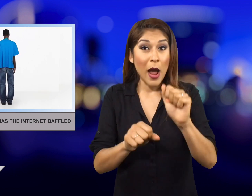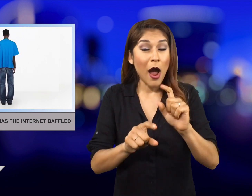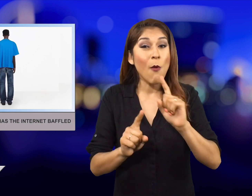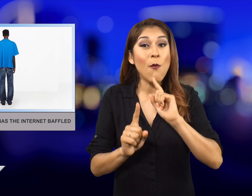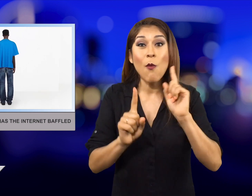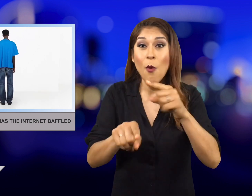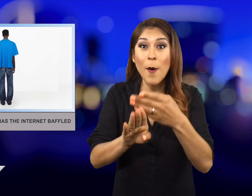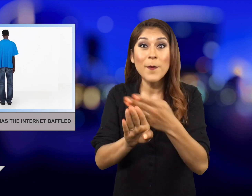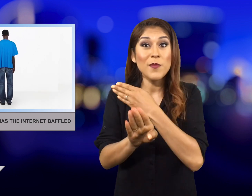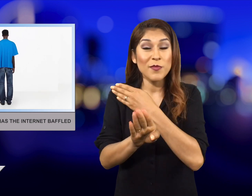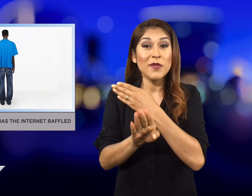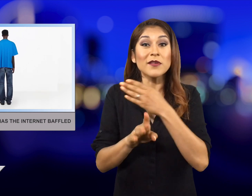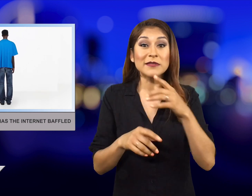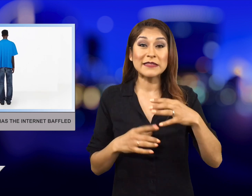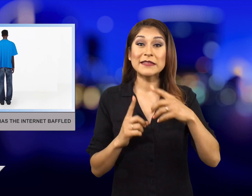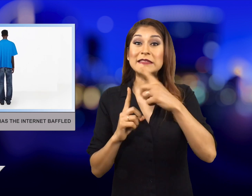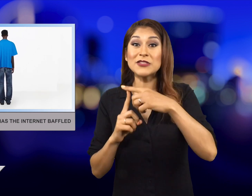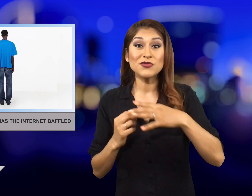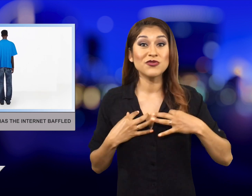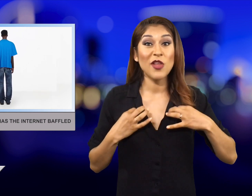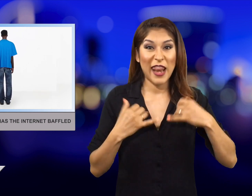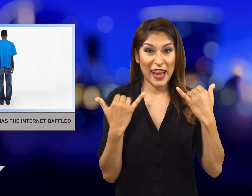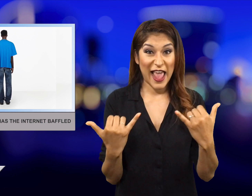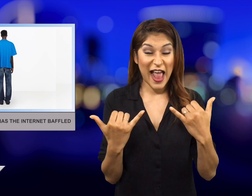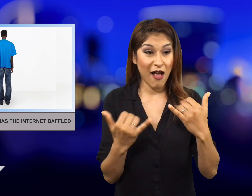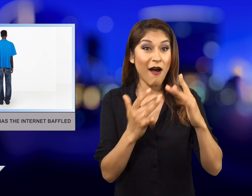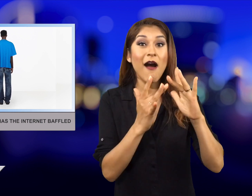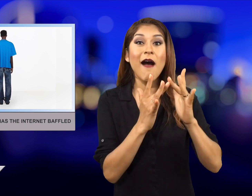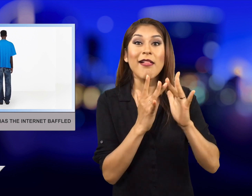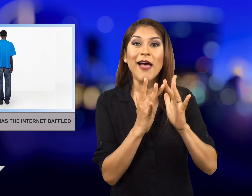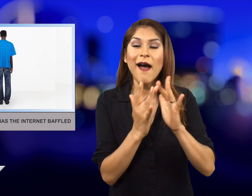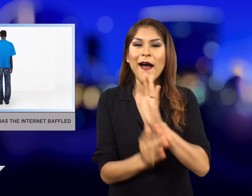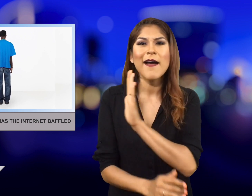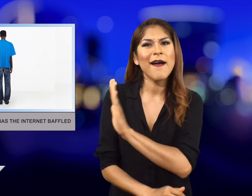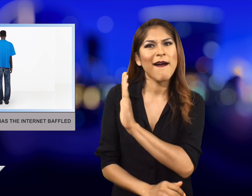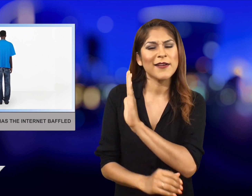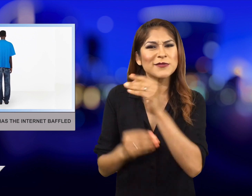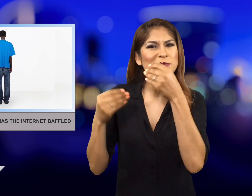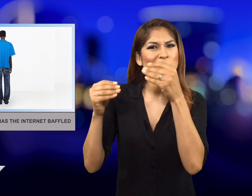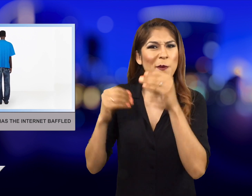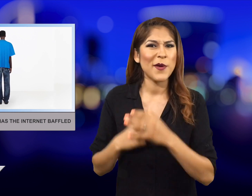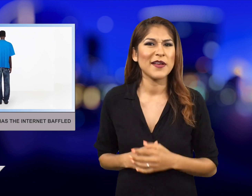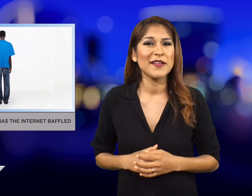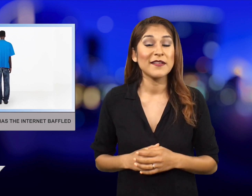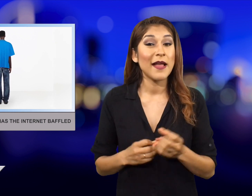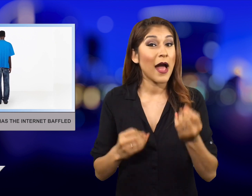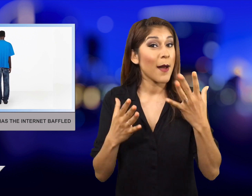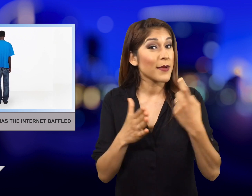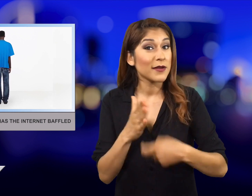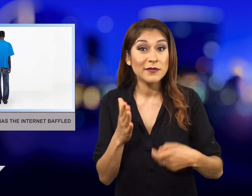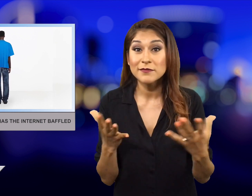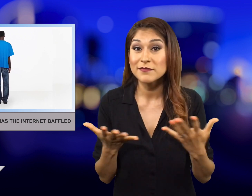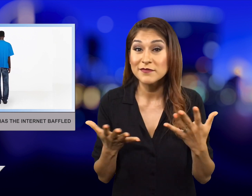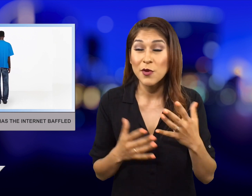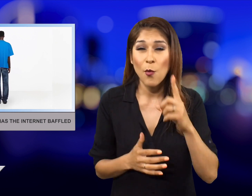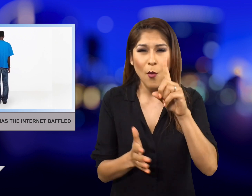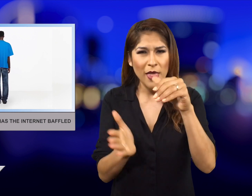The tee-shirt-shirt can be preordered now on Balenciaga's online store. The price?